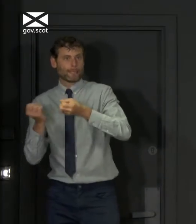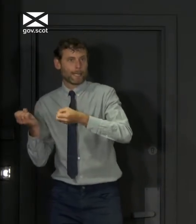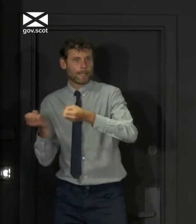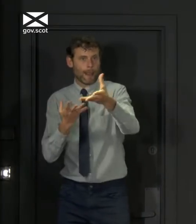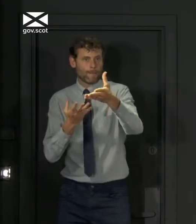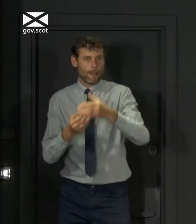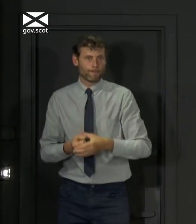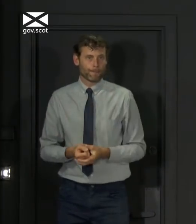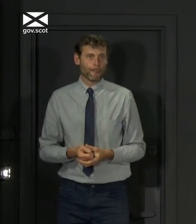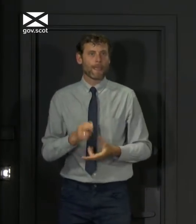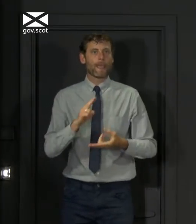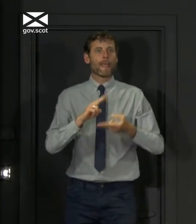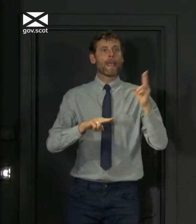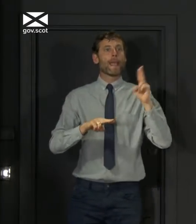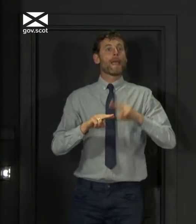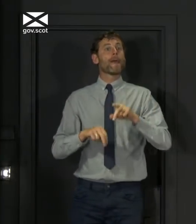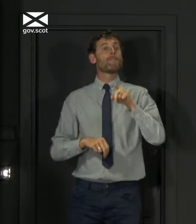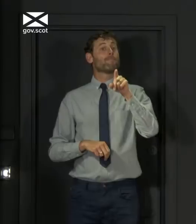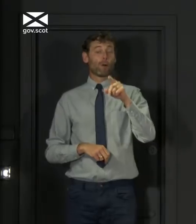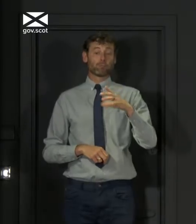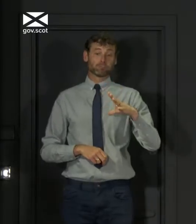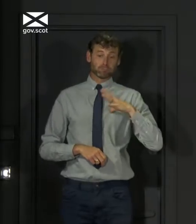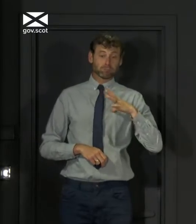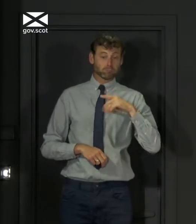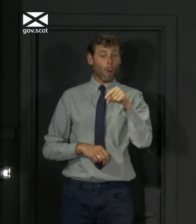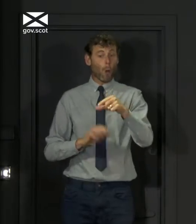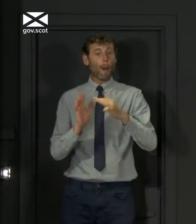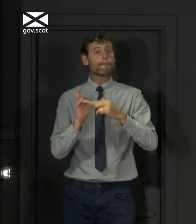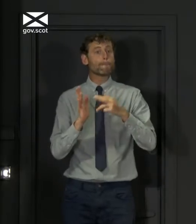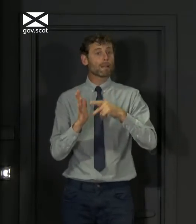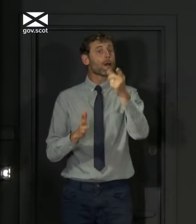For those of us who are able to go to the shops from Monday, the guidance is clear.